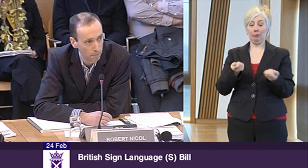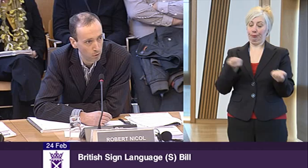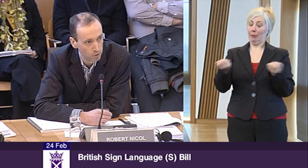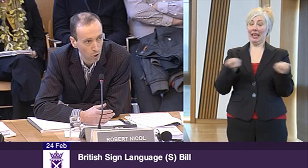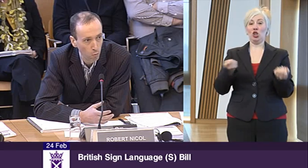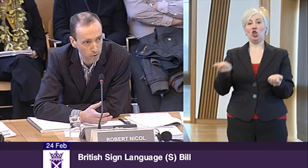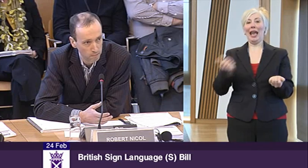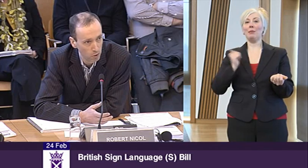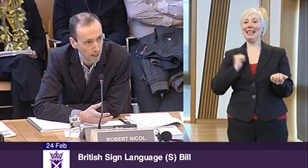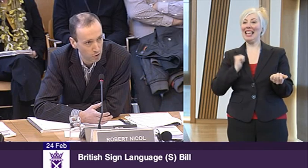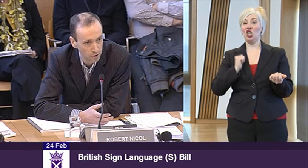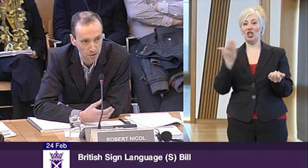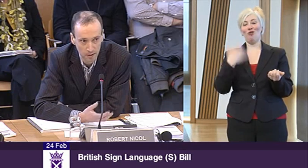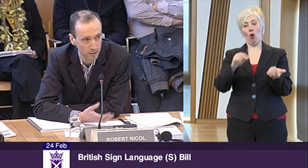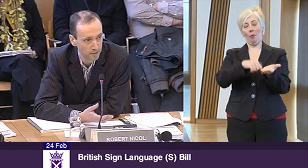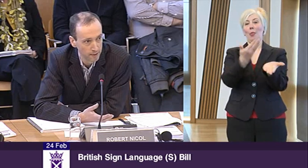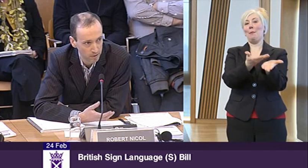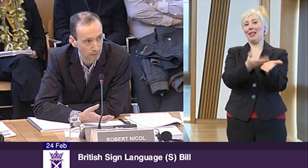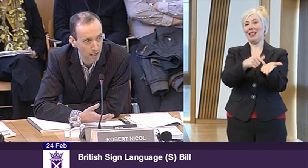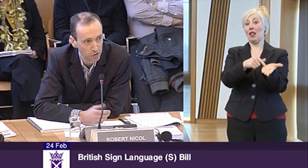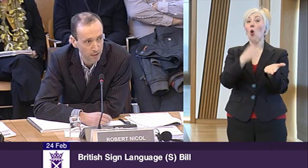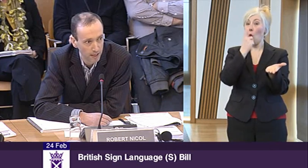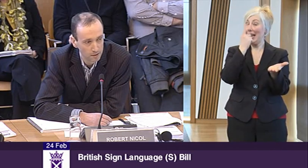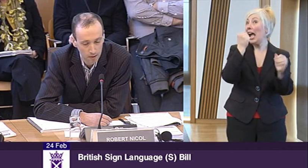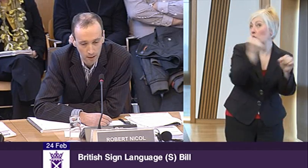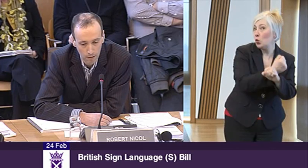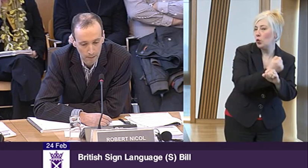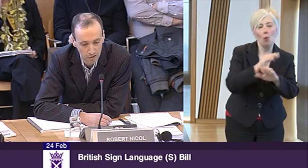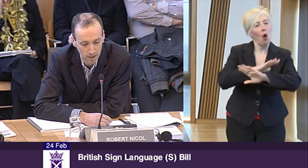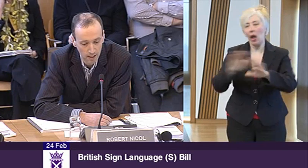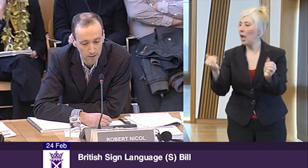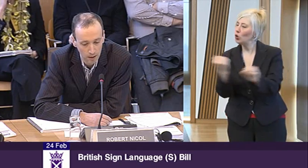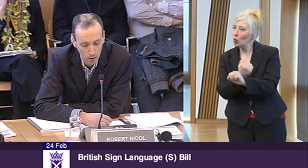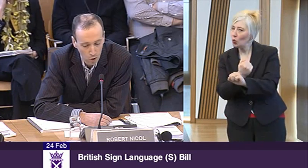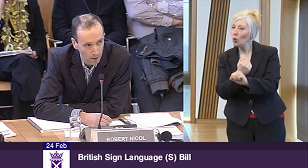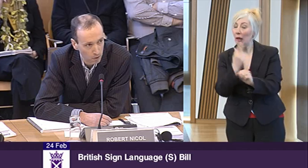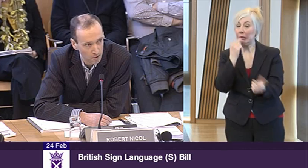manage expectations about what the bill will achieve. It is a balancing act.